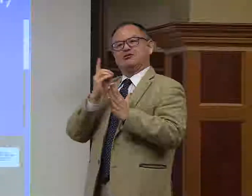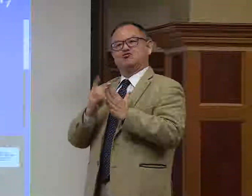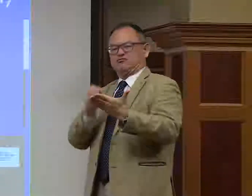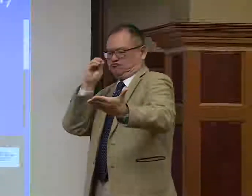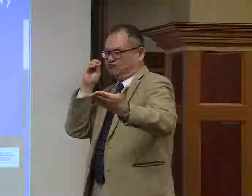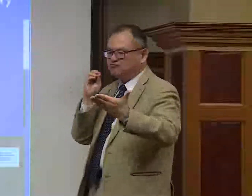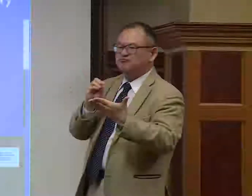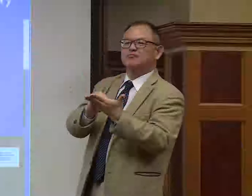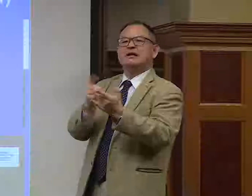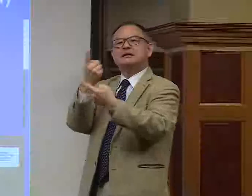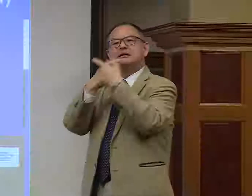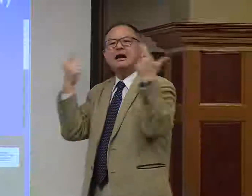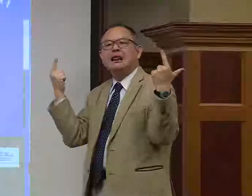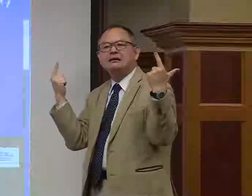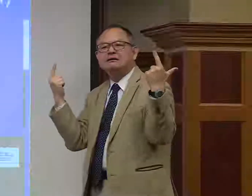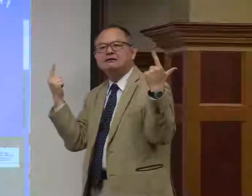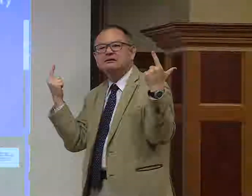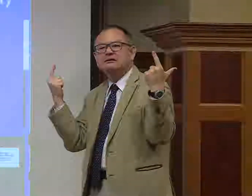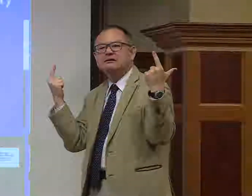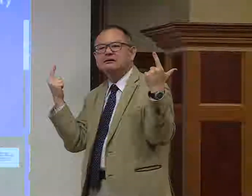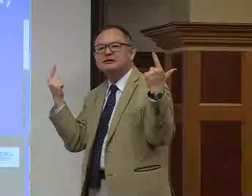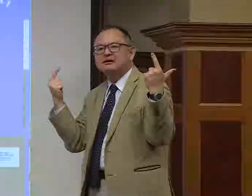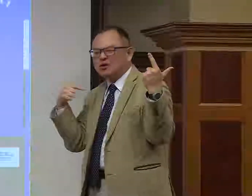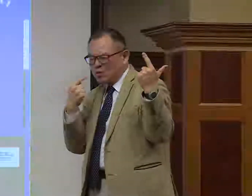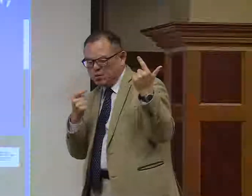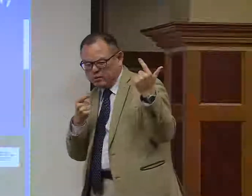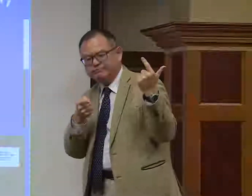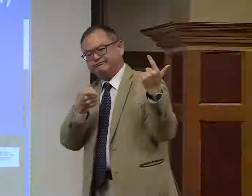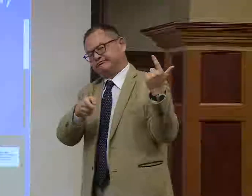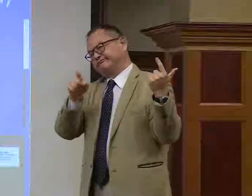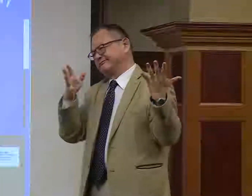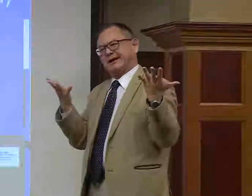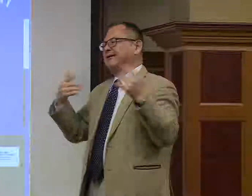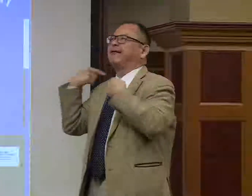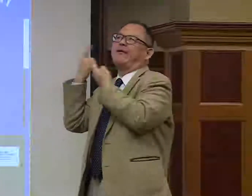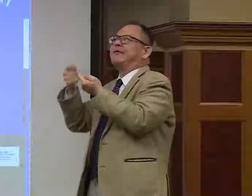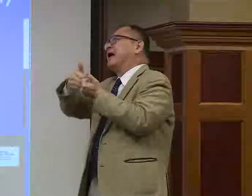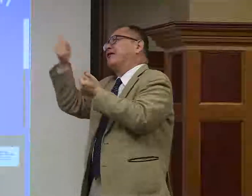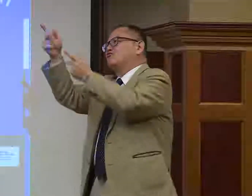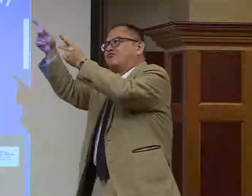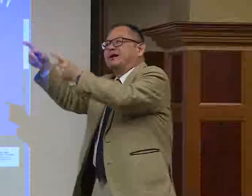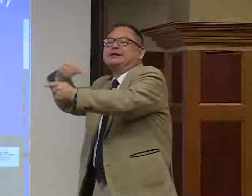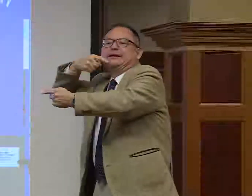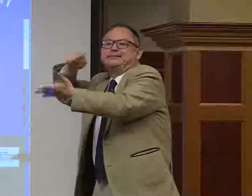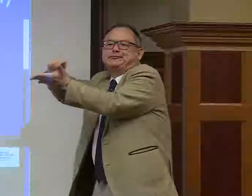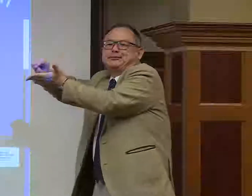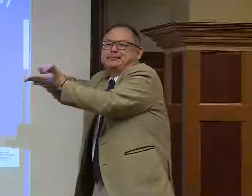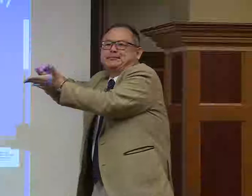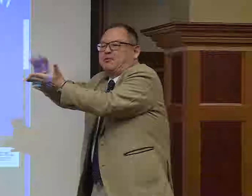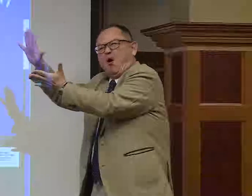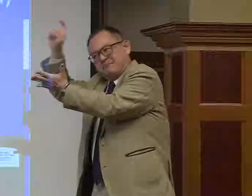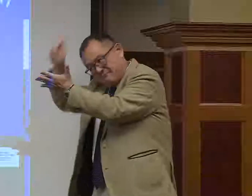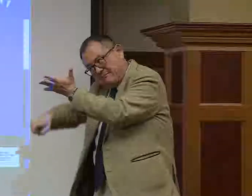And we have had Japanese Sign Language published in the book, in "Koji-en."